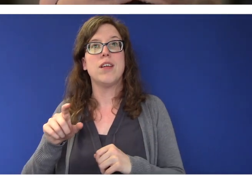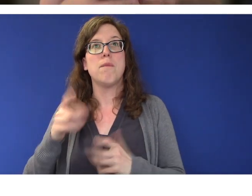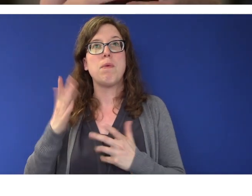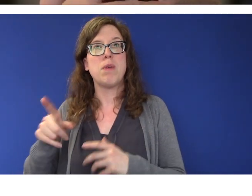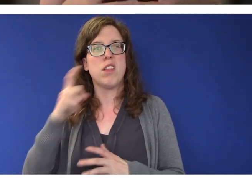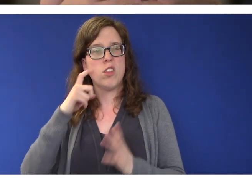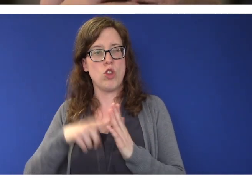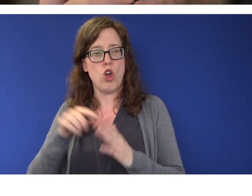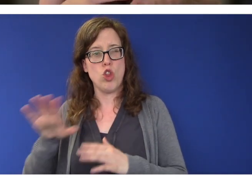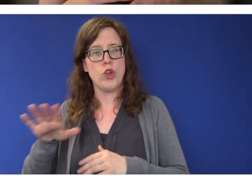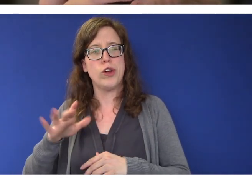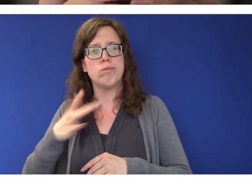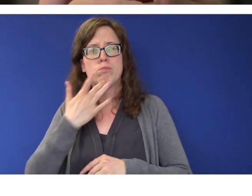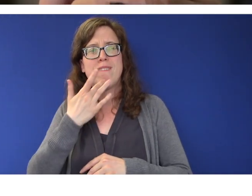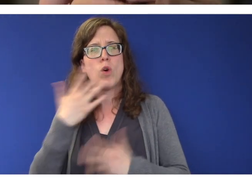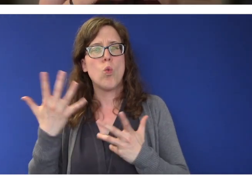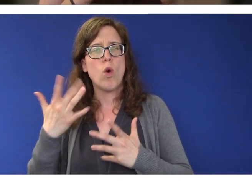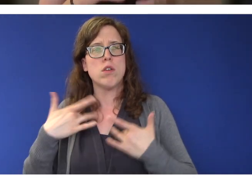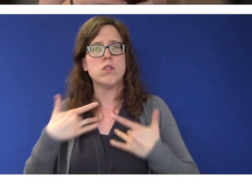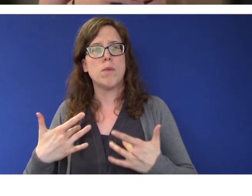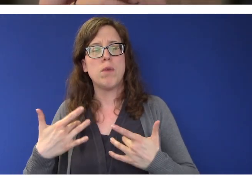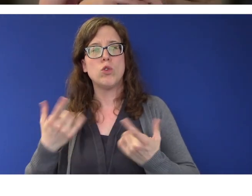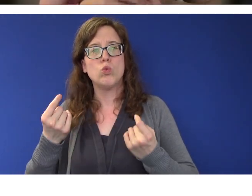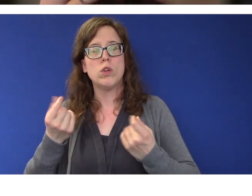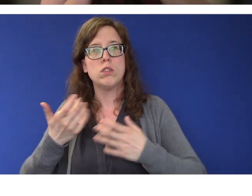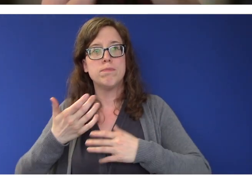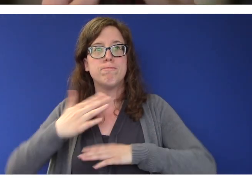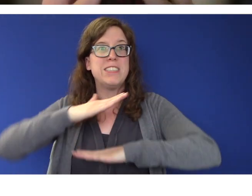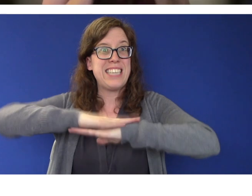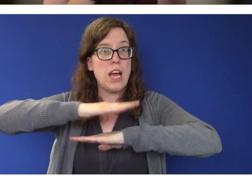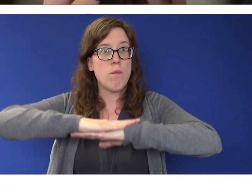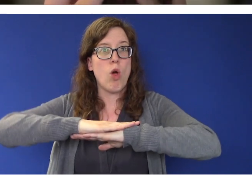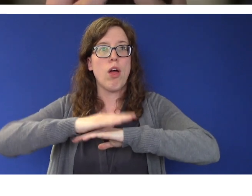that when they're sitting at a table or a desk that they're propping their head up. This could be that